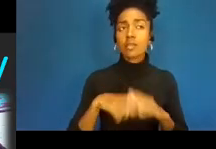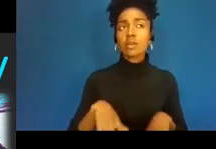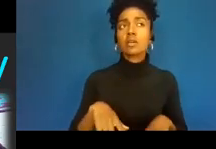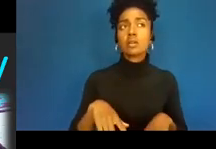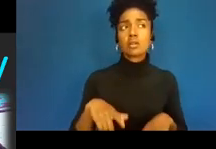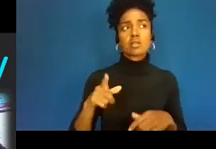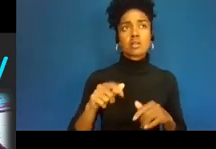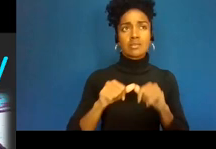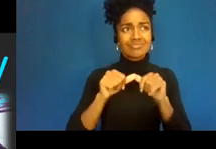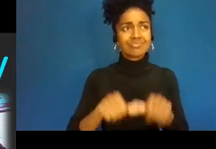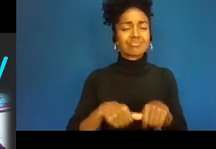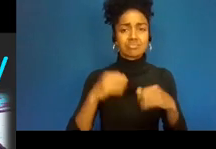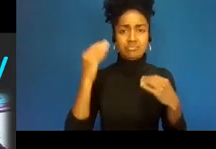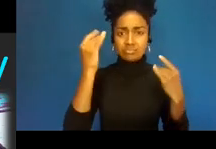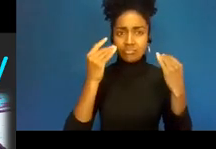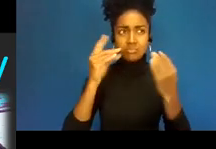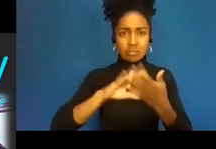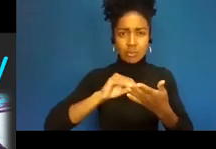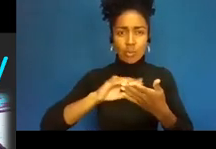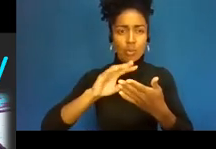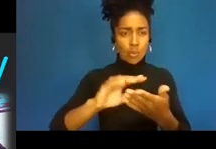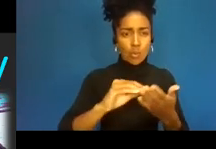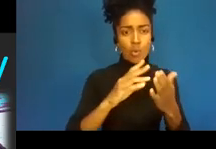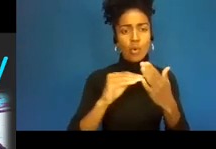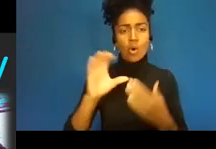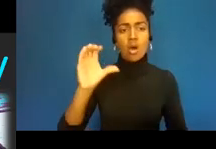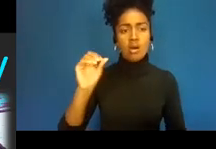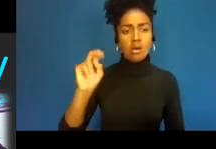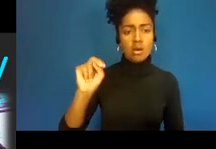If we look at Paulo Friere there, we get a sense of that concept.